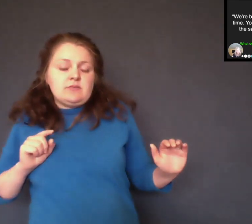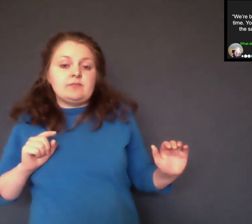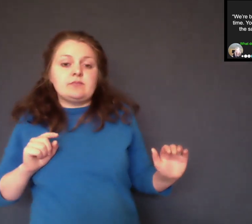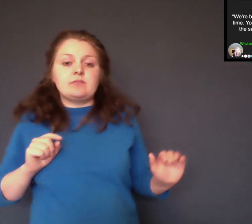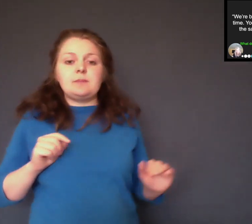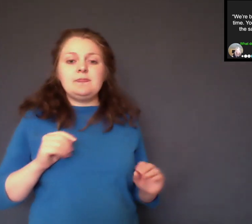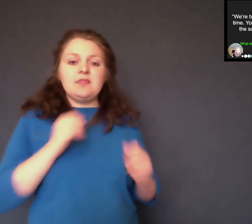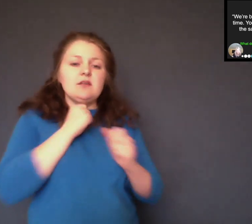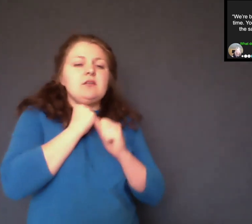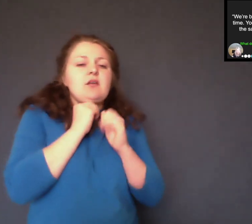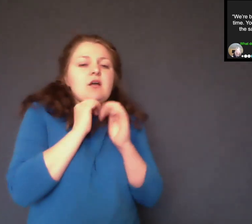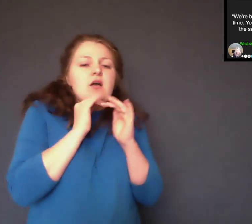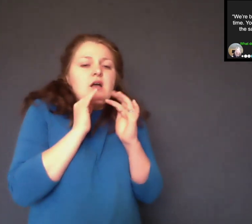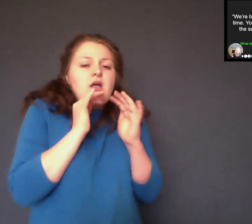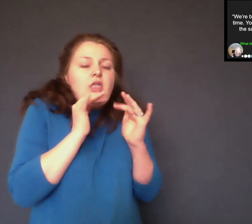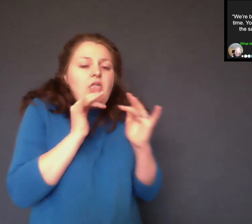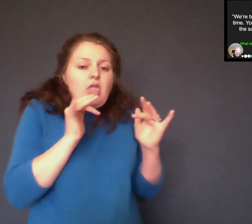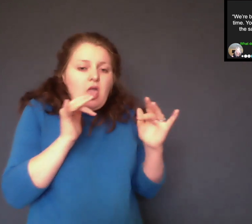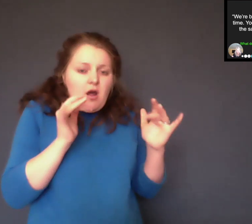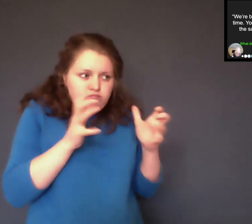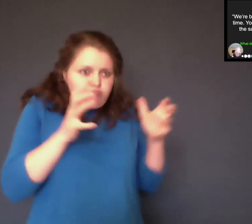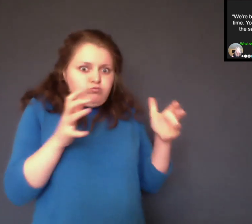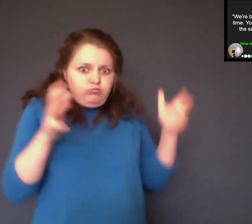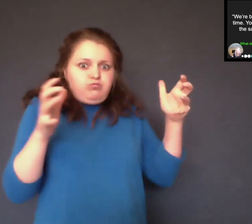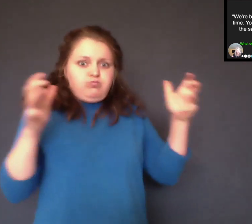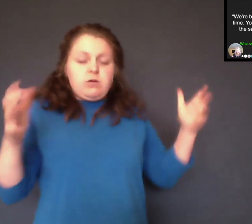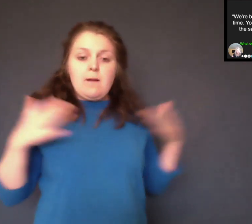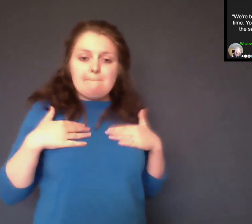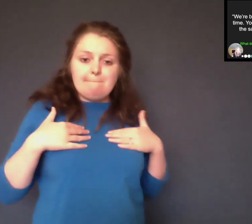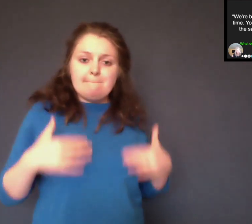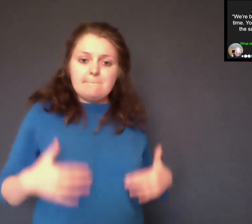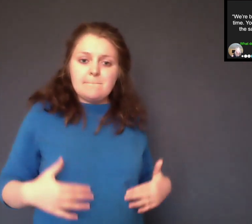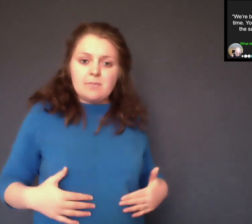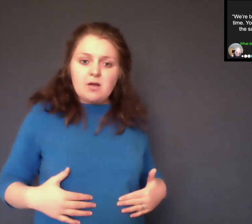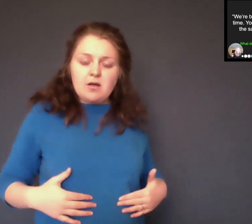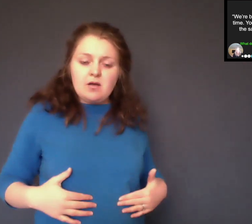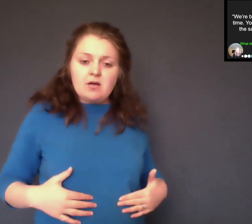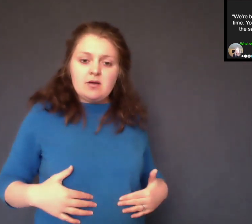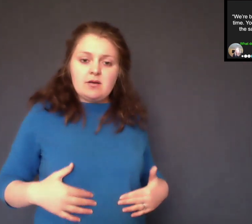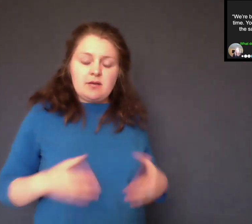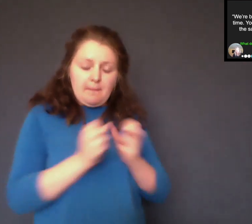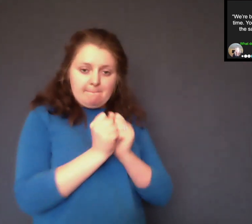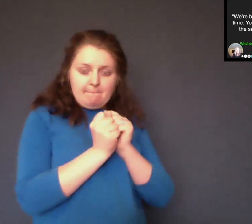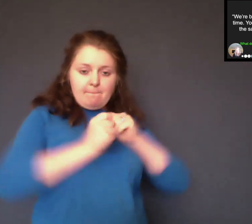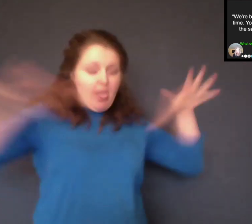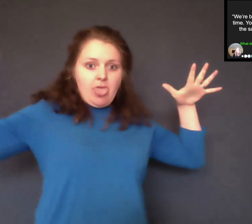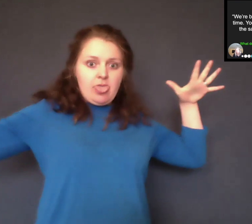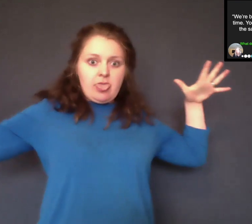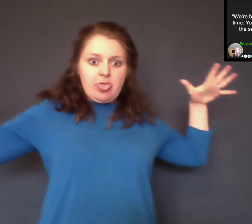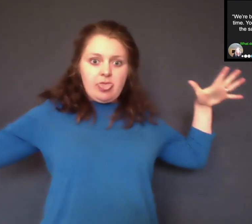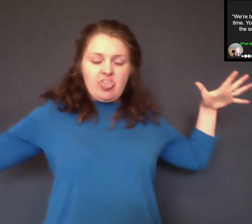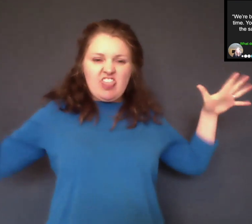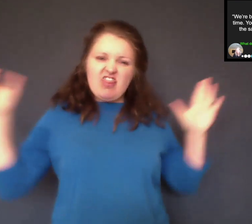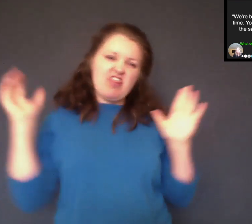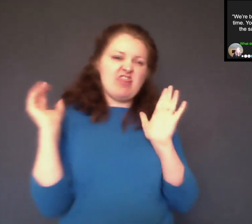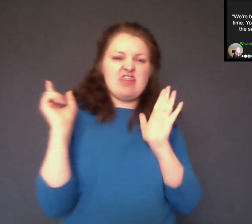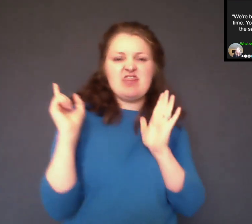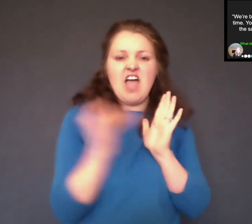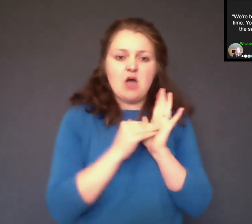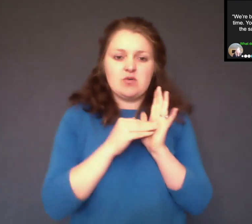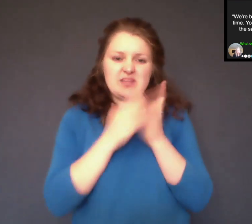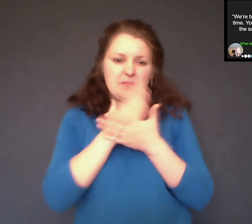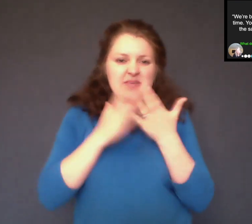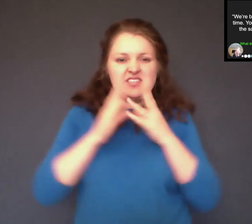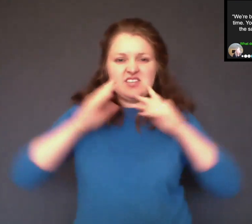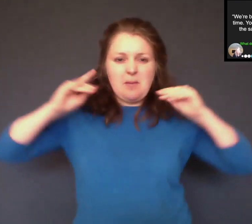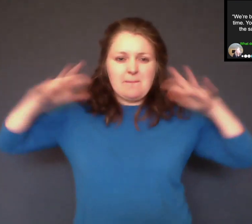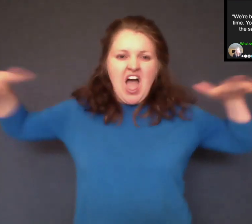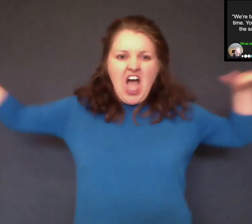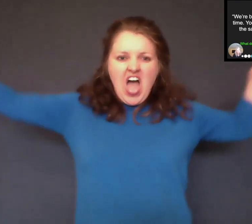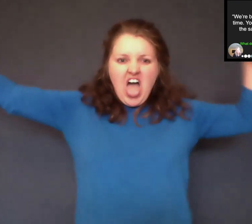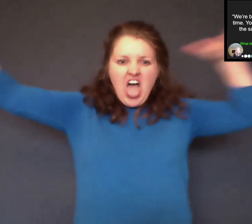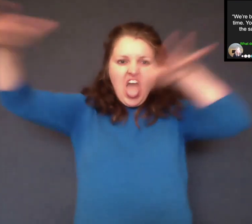shutters multiplied and its bottom its body suddenly flew into a thousand pieces so this